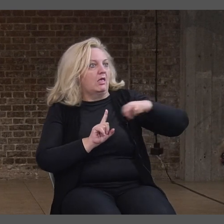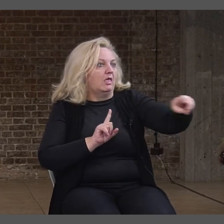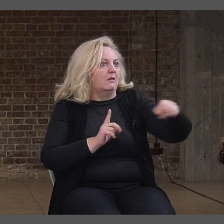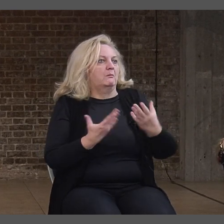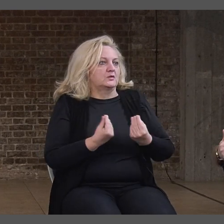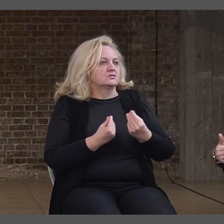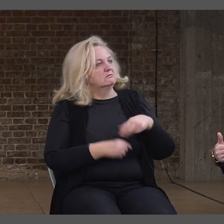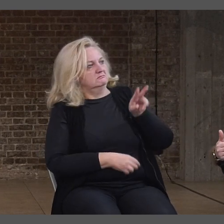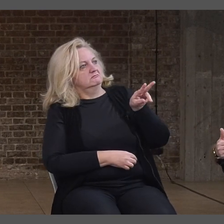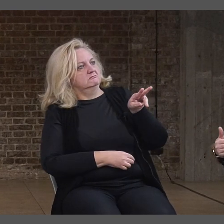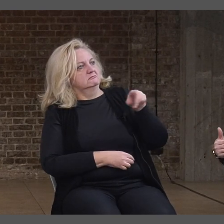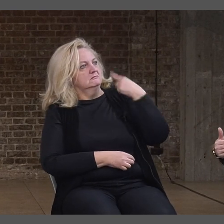I just read it out